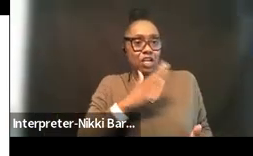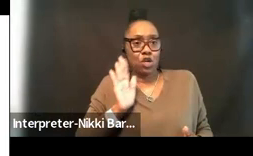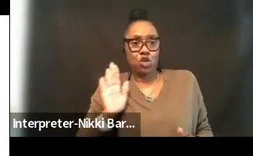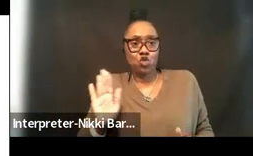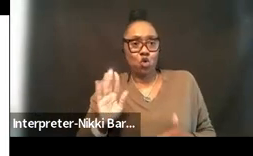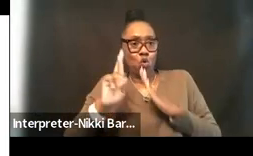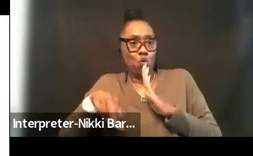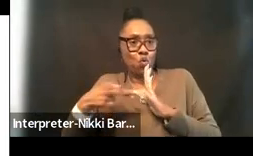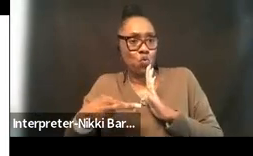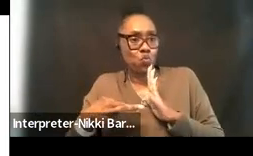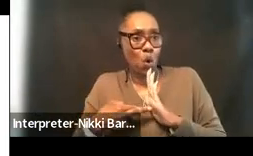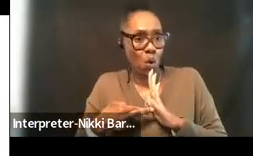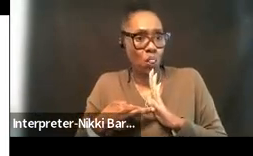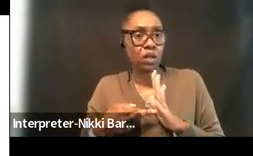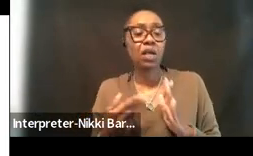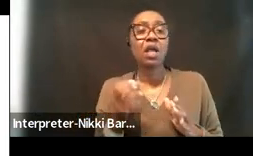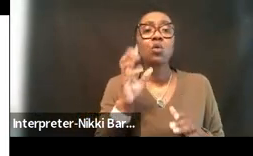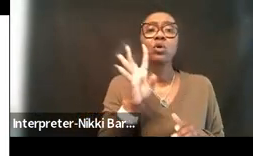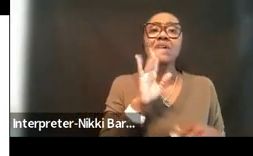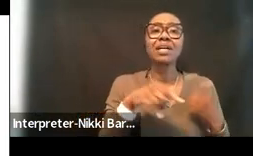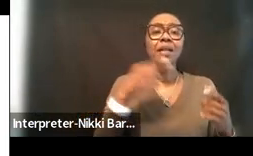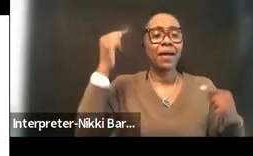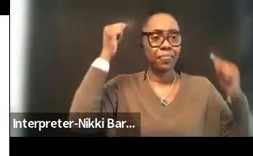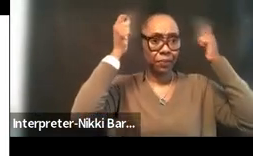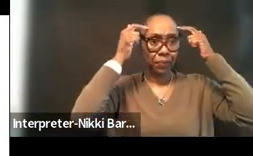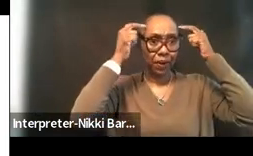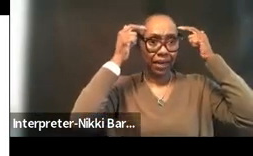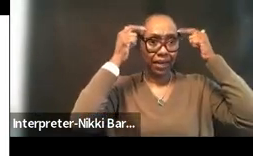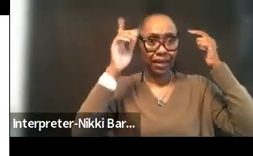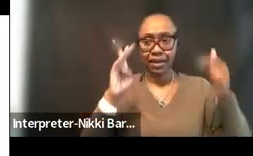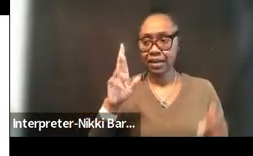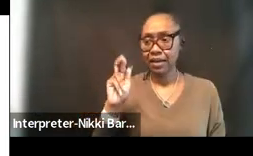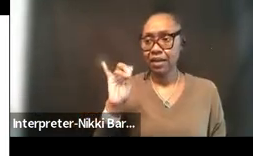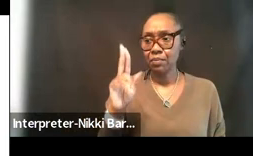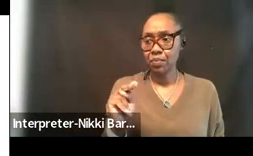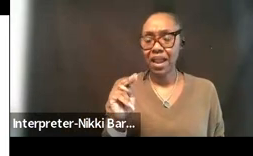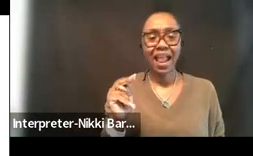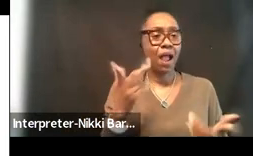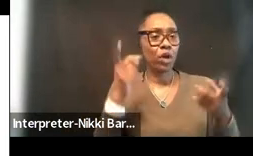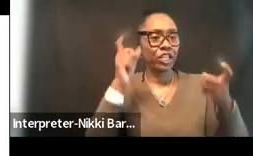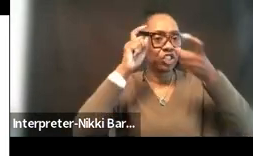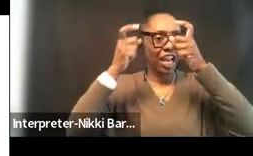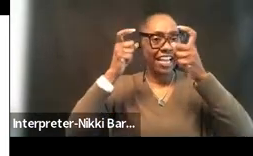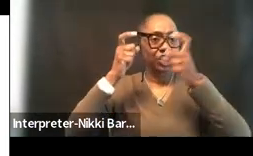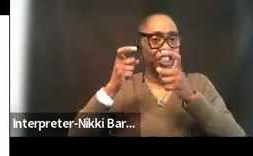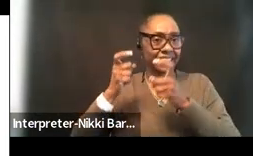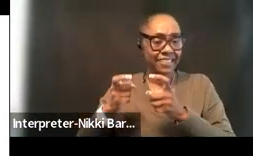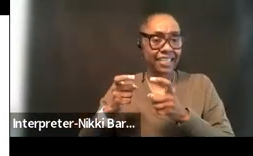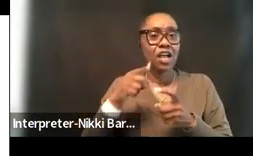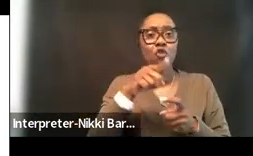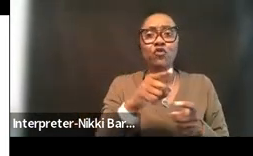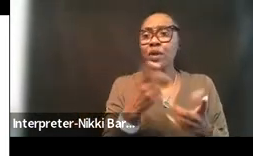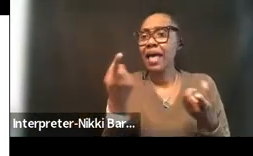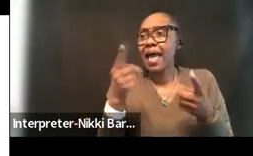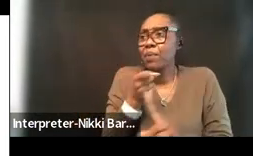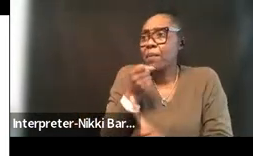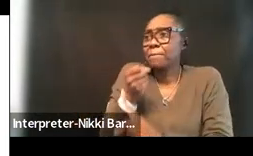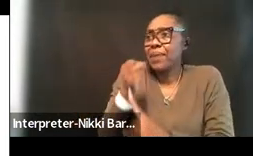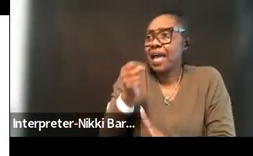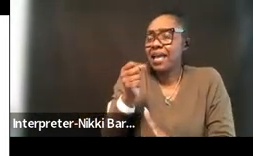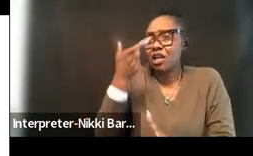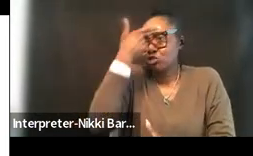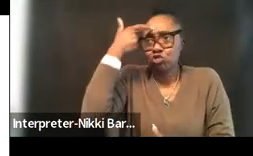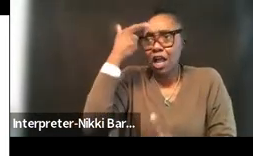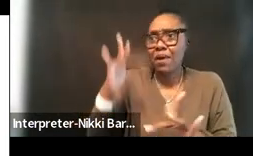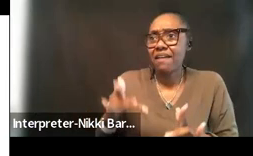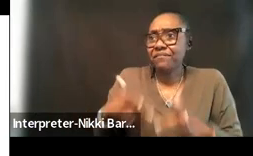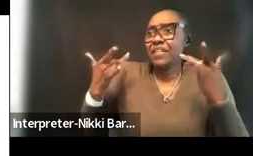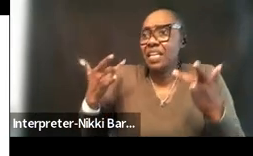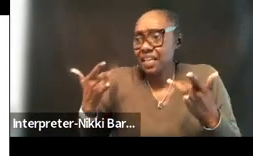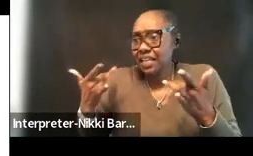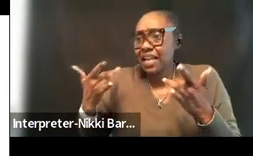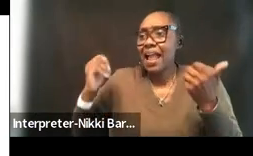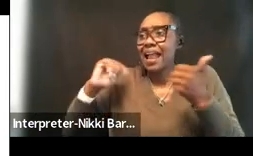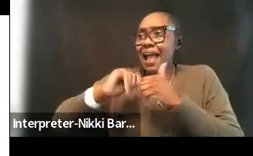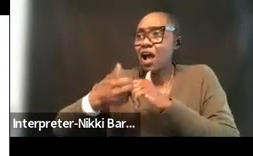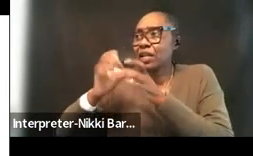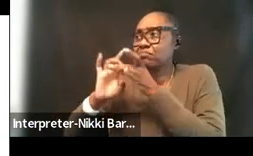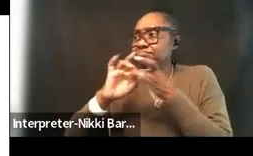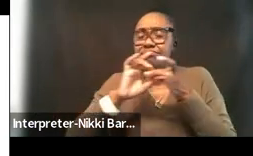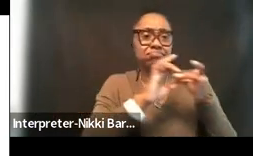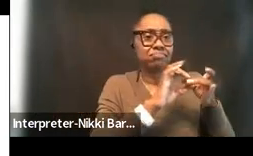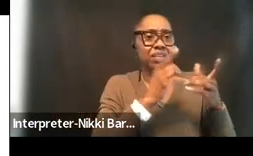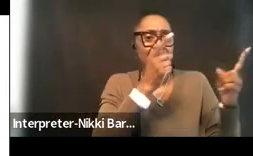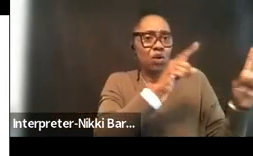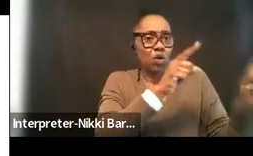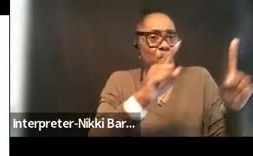So to do this, we're going to talk about the brain and the physical changes that actually occur when you have been through a traumatic event and how these manifest into the symptoms of trauma to get a better understanding of actually what's going on and then give you some tools for how you can support someone and work.